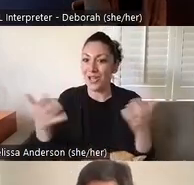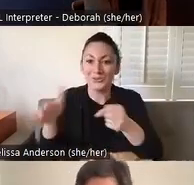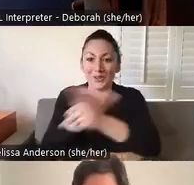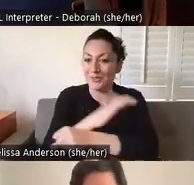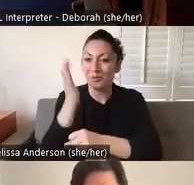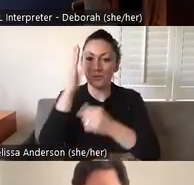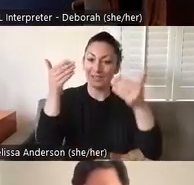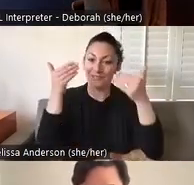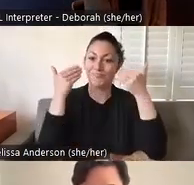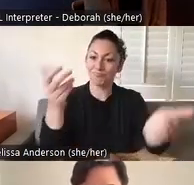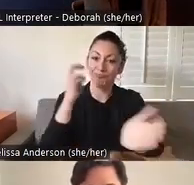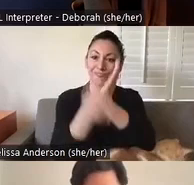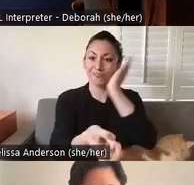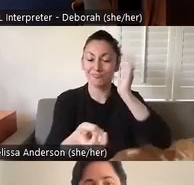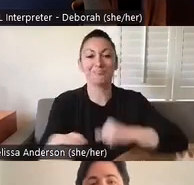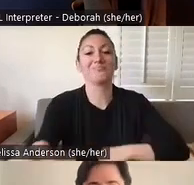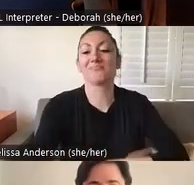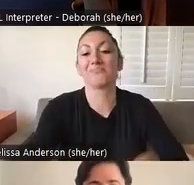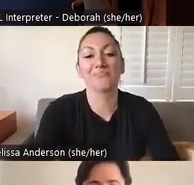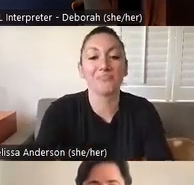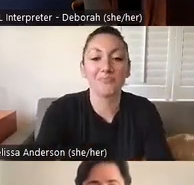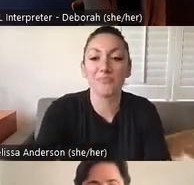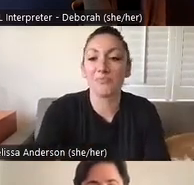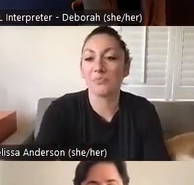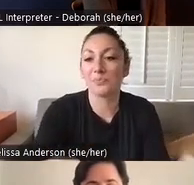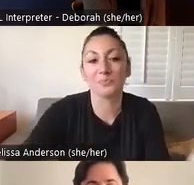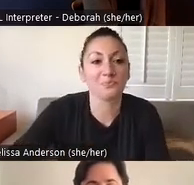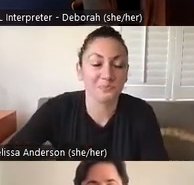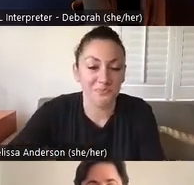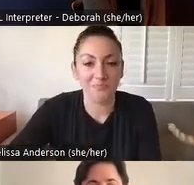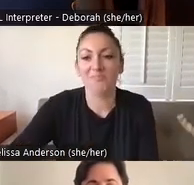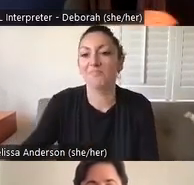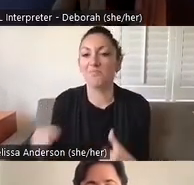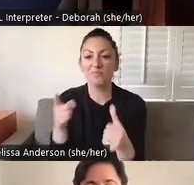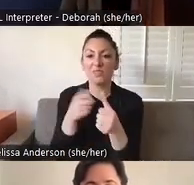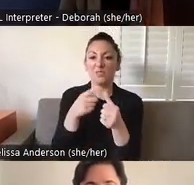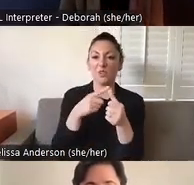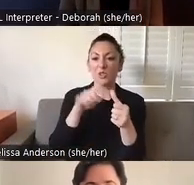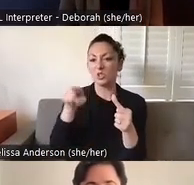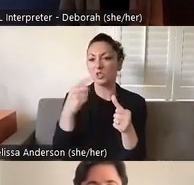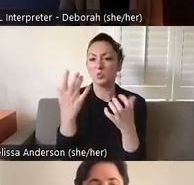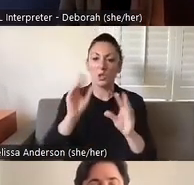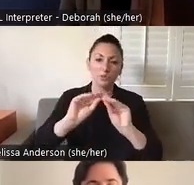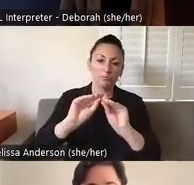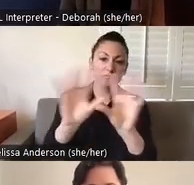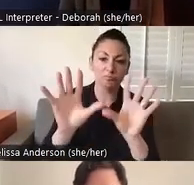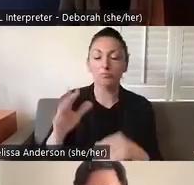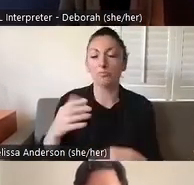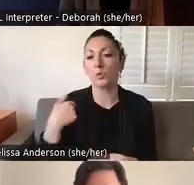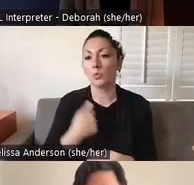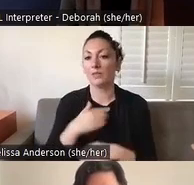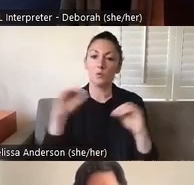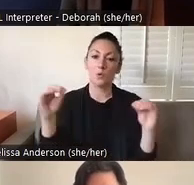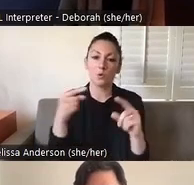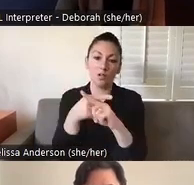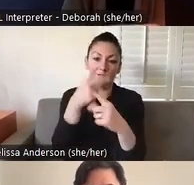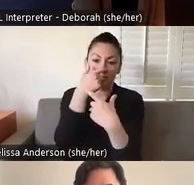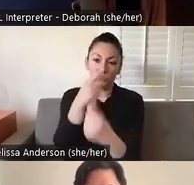But we have a lot to cover, so we're going to dive right in. And the first side,